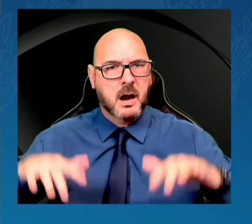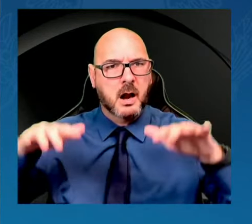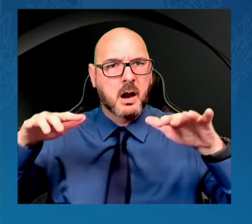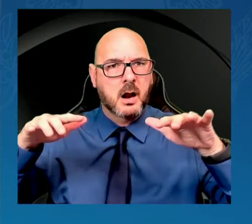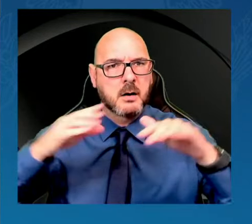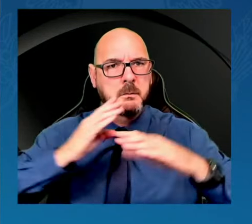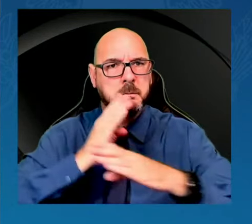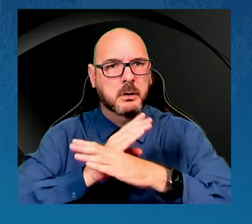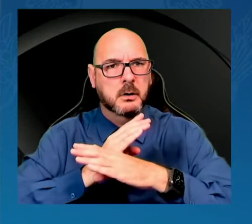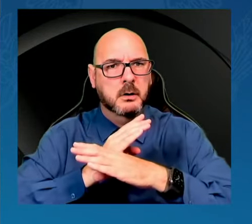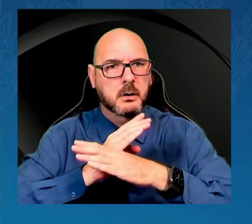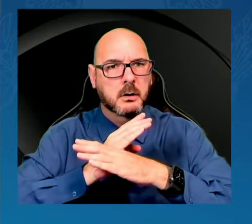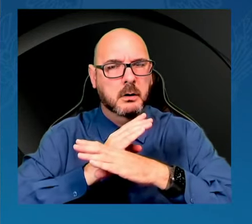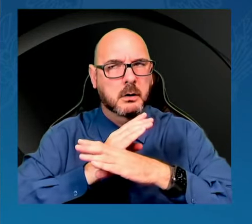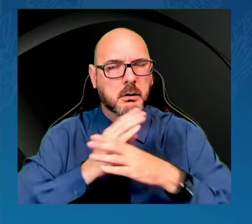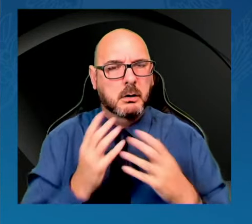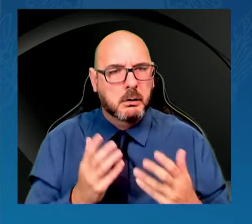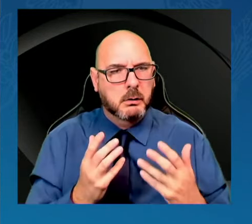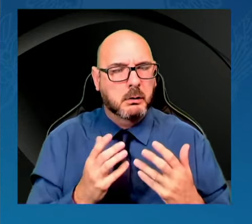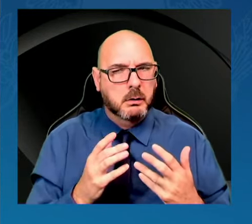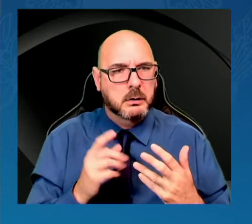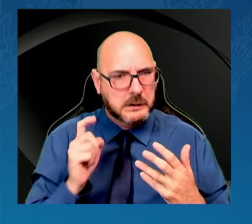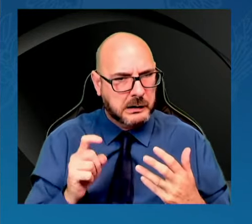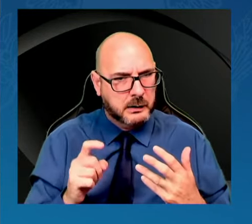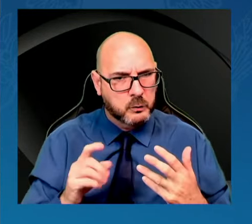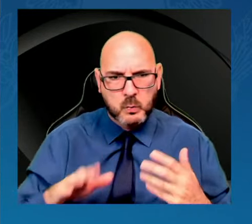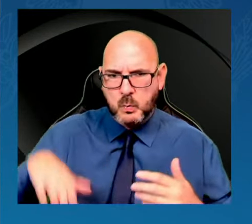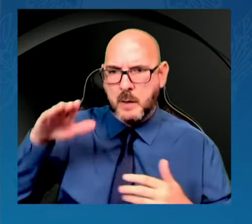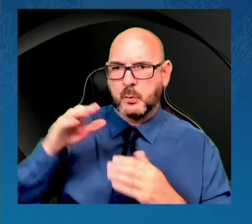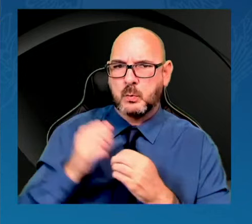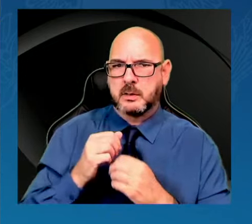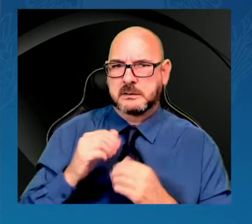we have grown up with a system that, when there are floods, we --